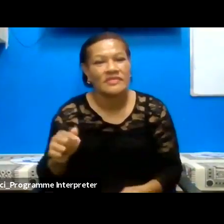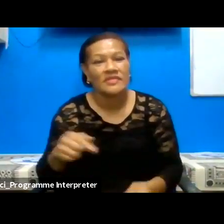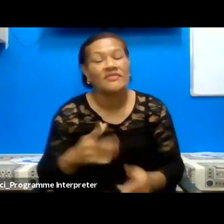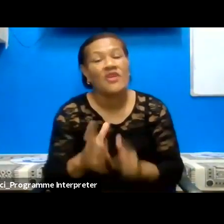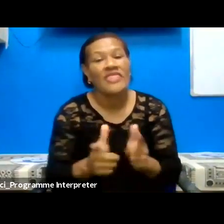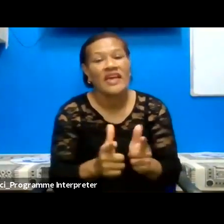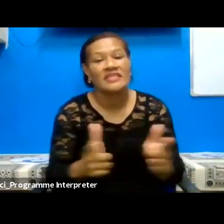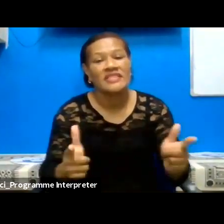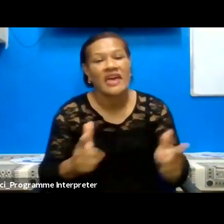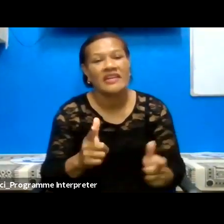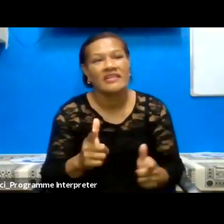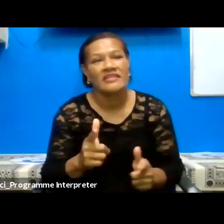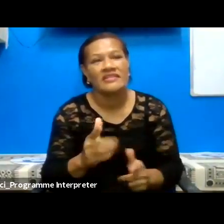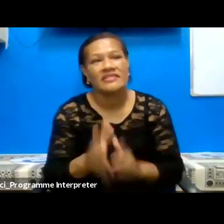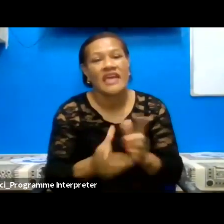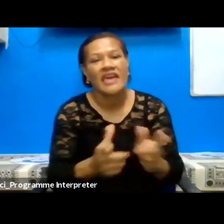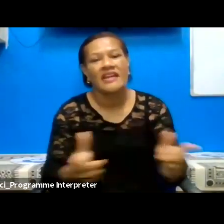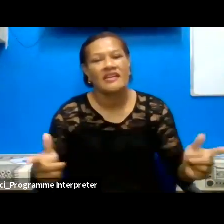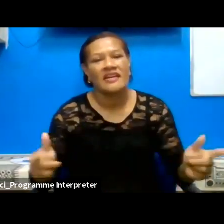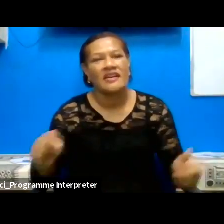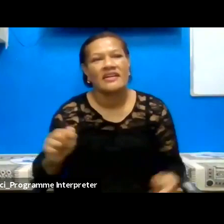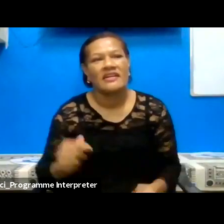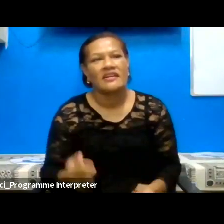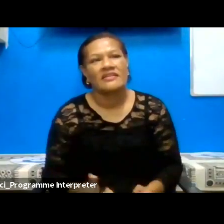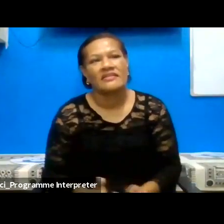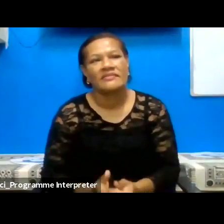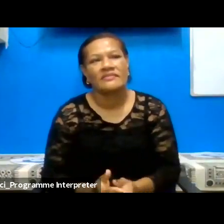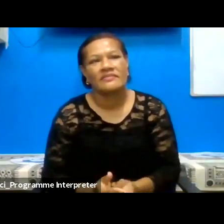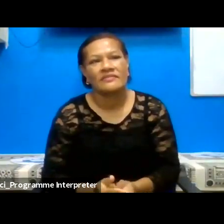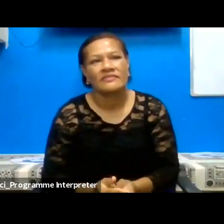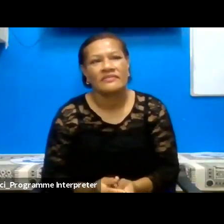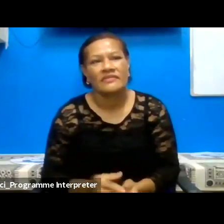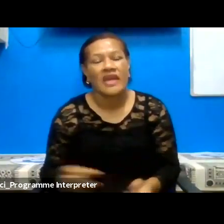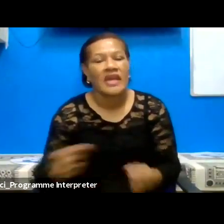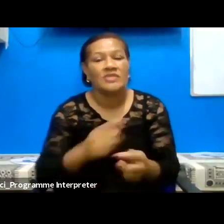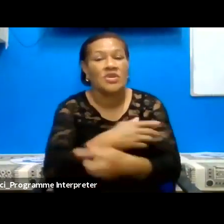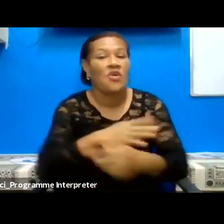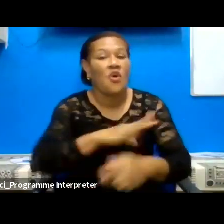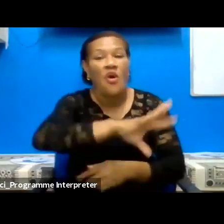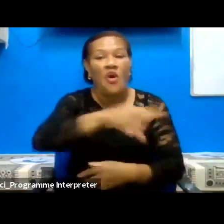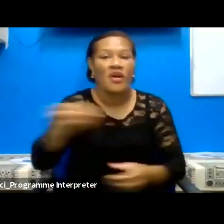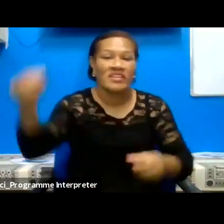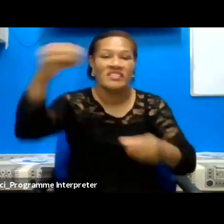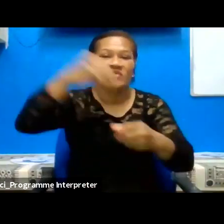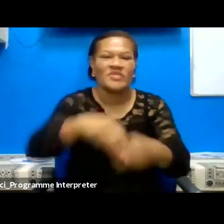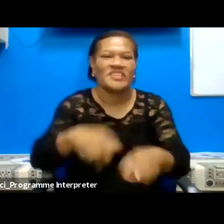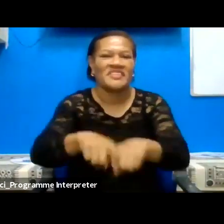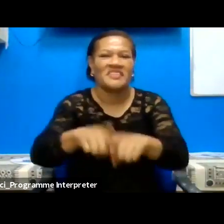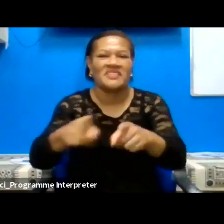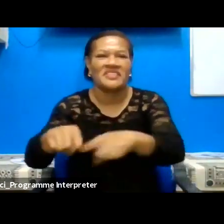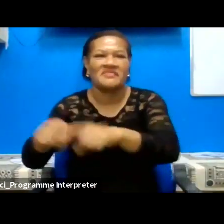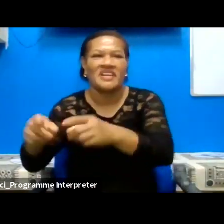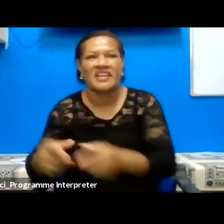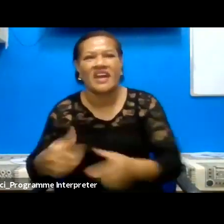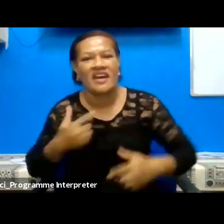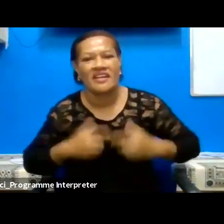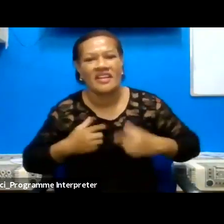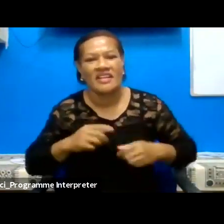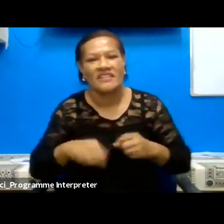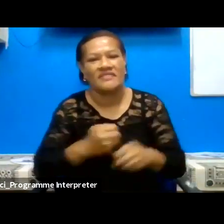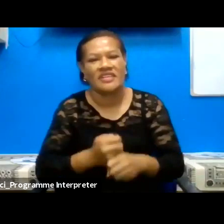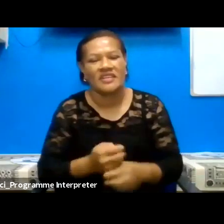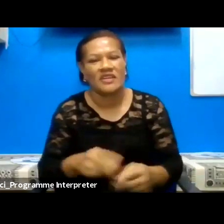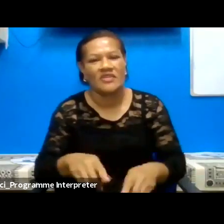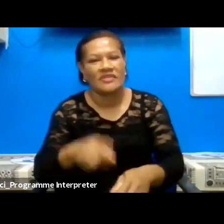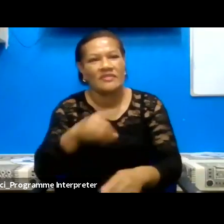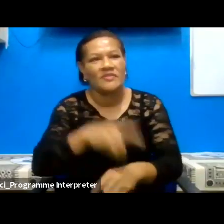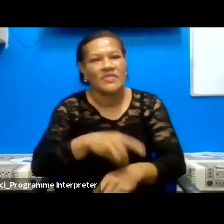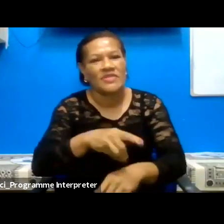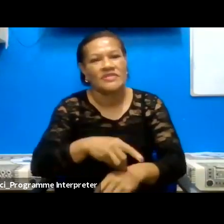I would like to also Uh uh.